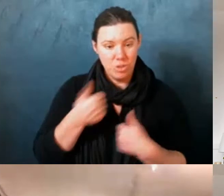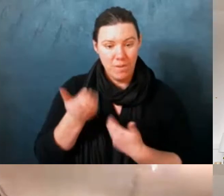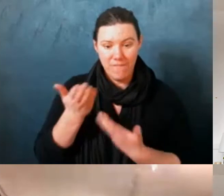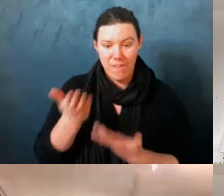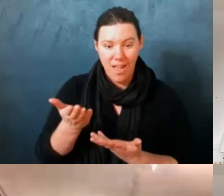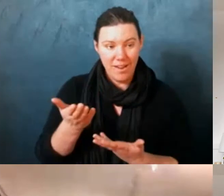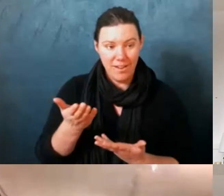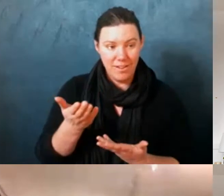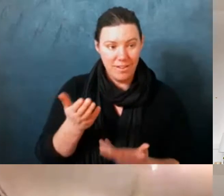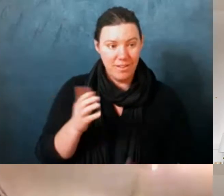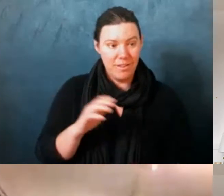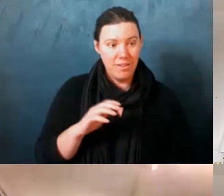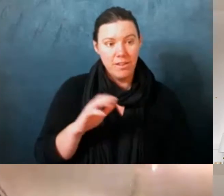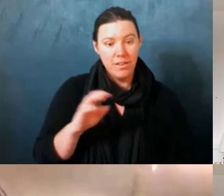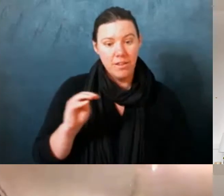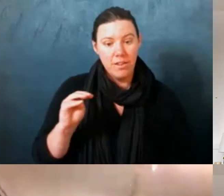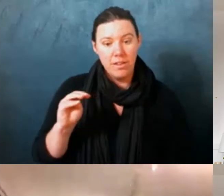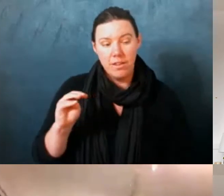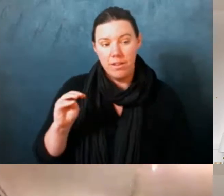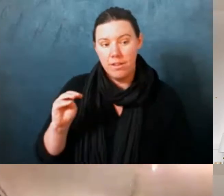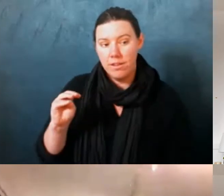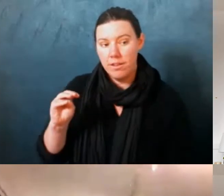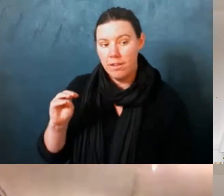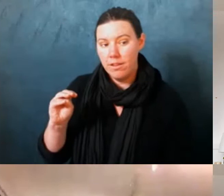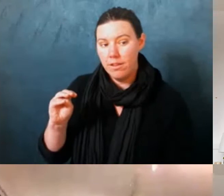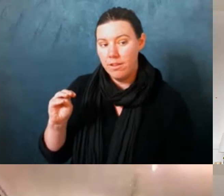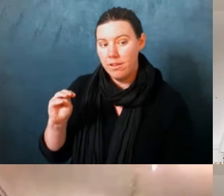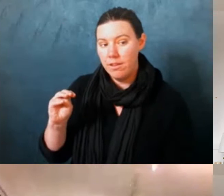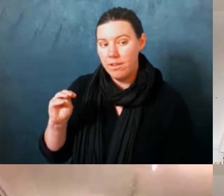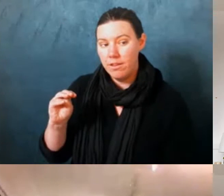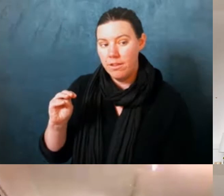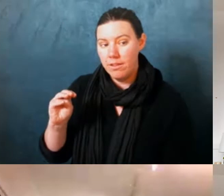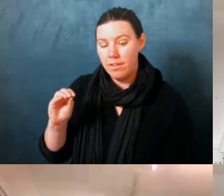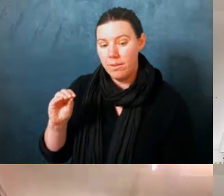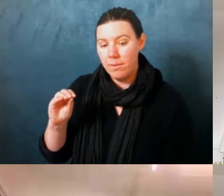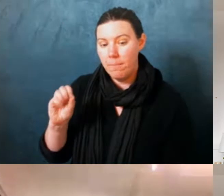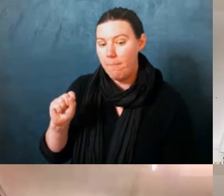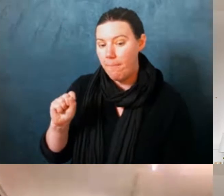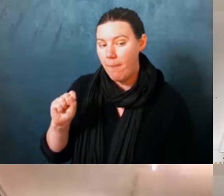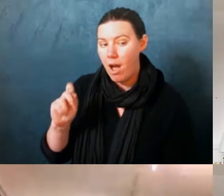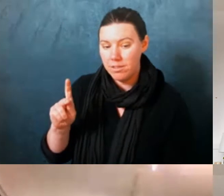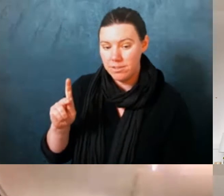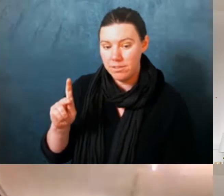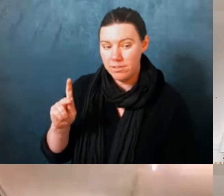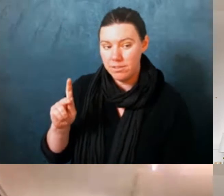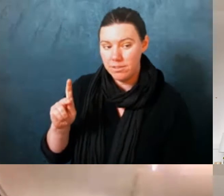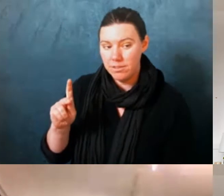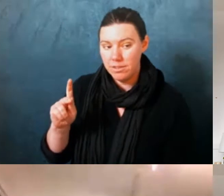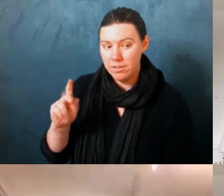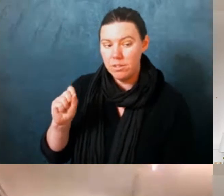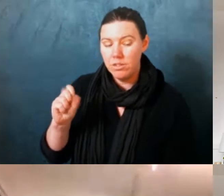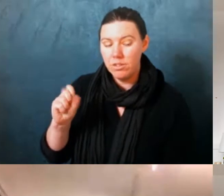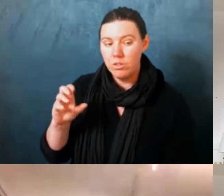so we do our community, that is some lady that is sew the masks, we bought the fabric and we distribute that.